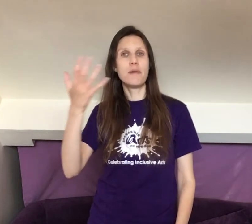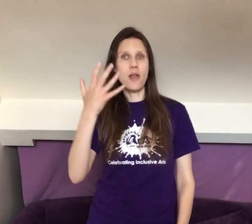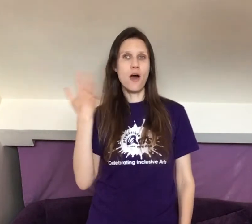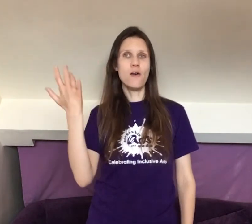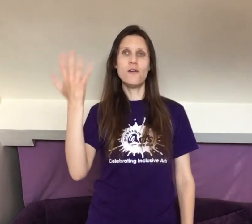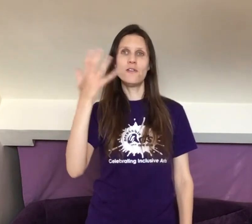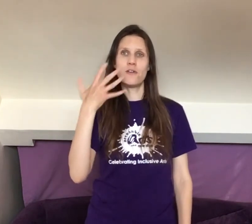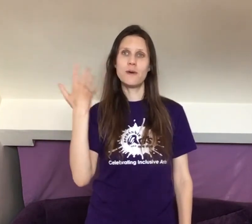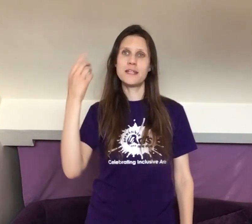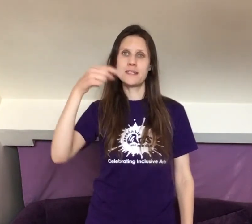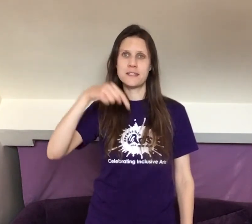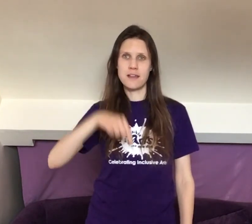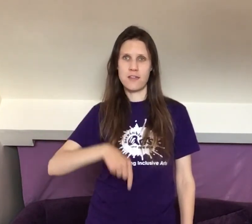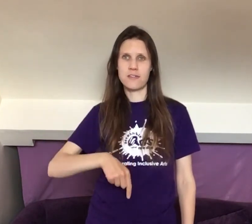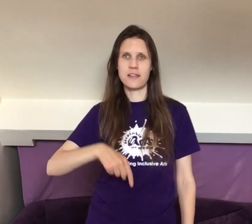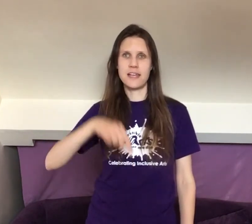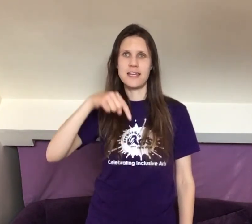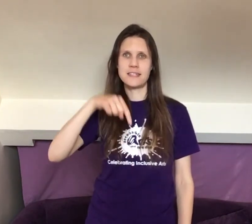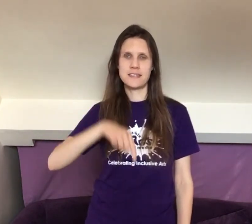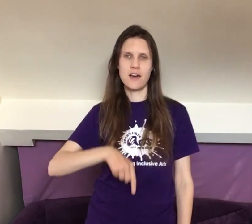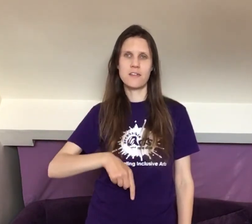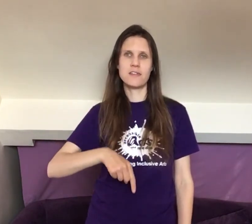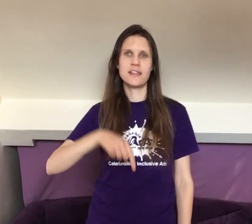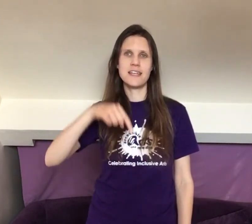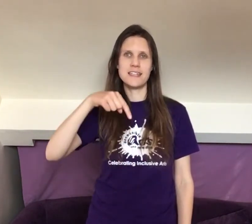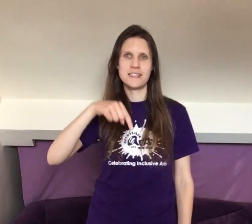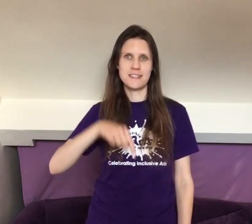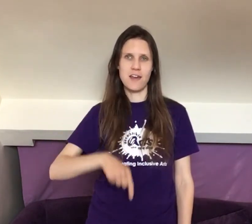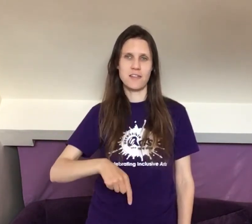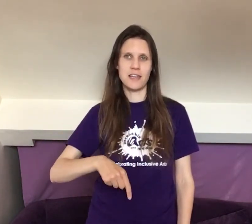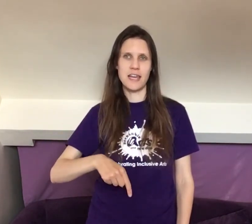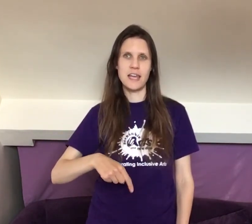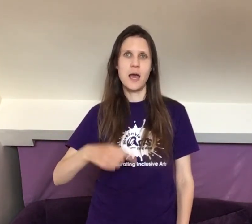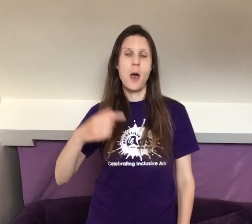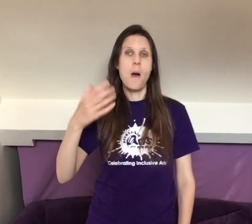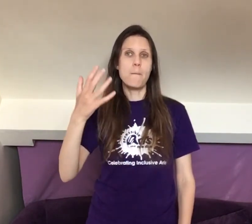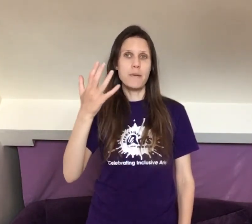Blow the wind southerly, southerly, southerly,